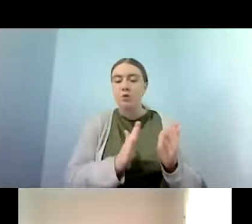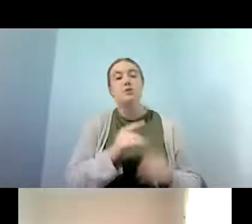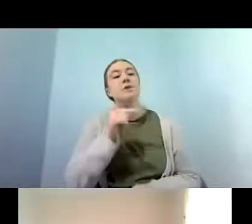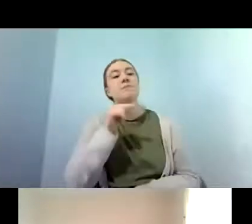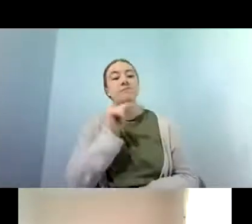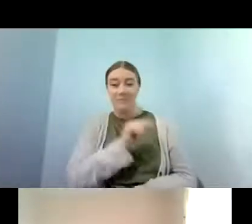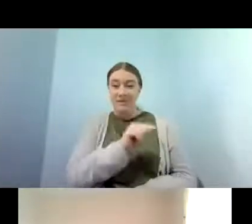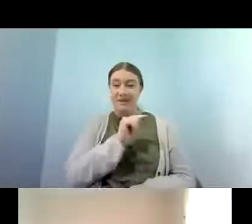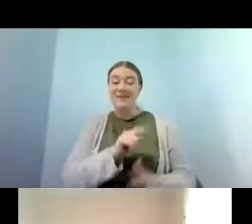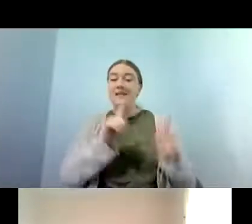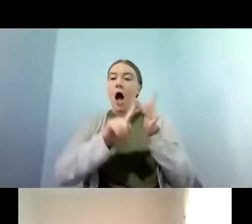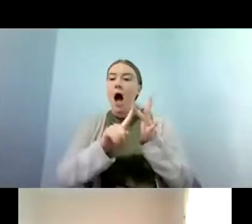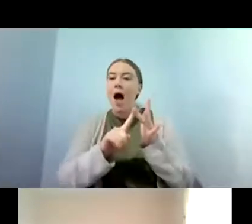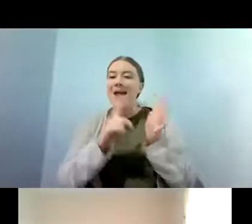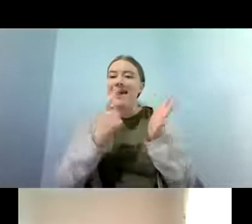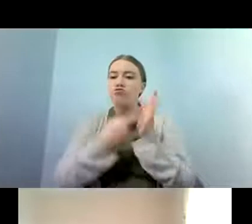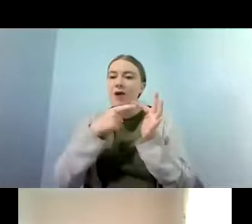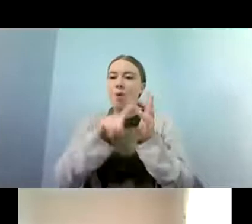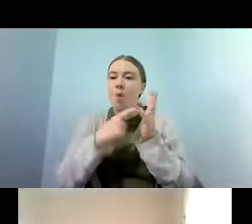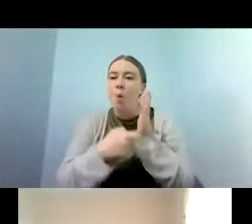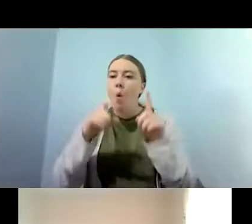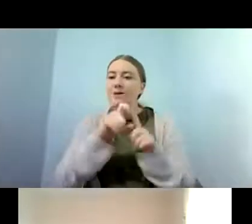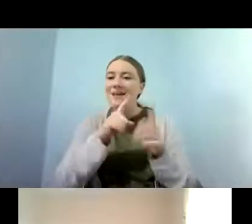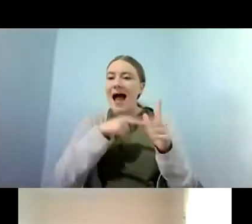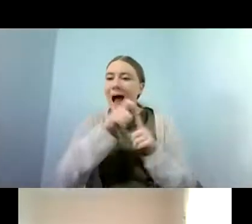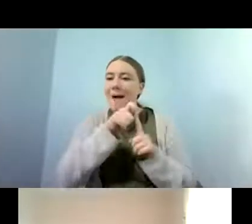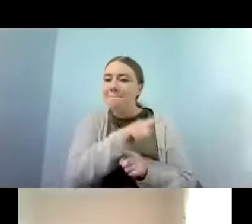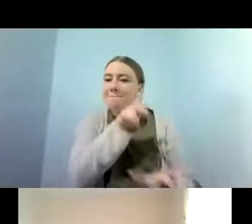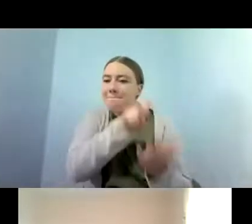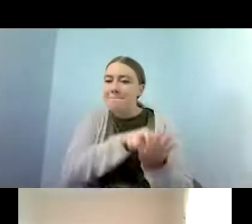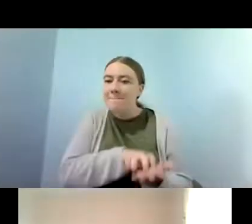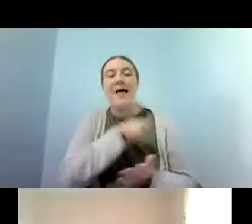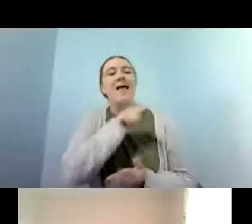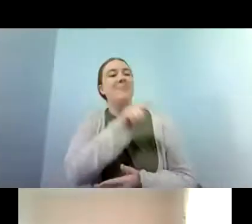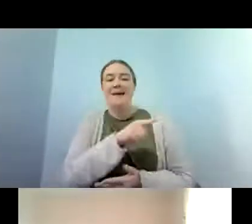i record app and this is a really user friendly way of getting people to submit their data